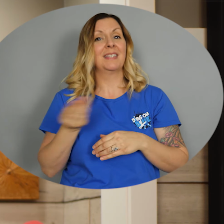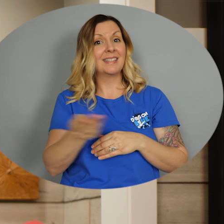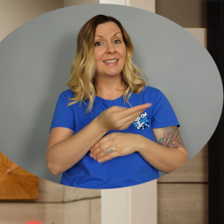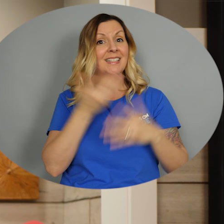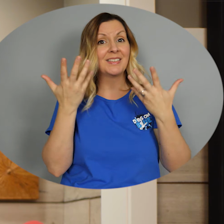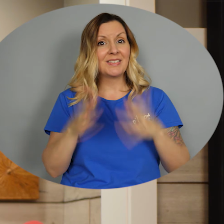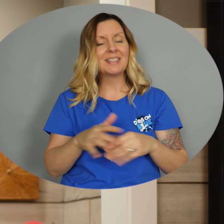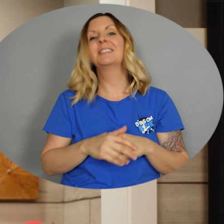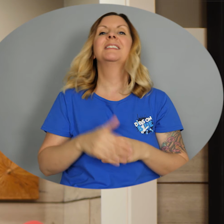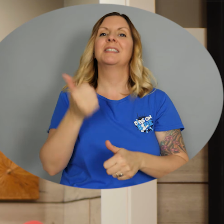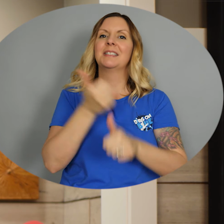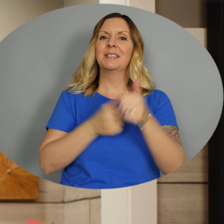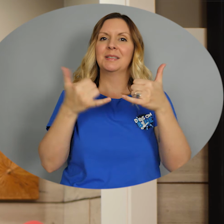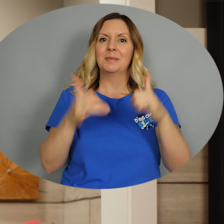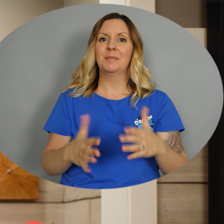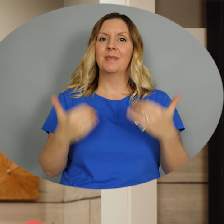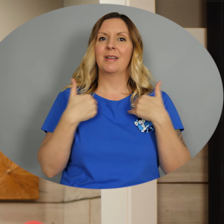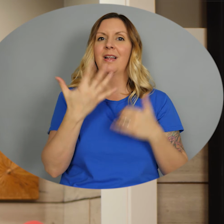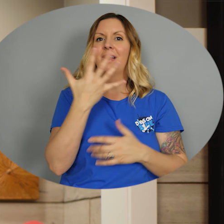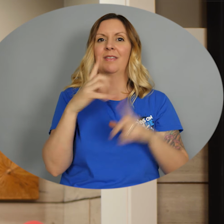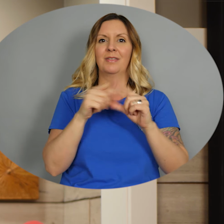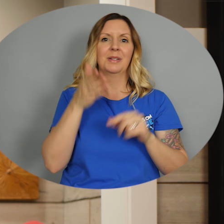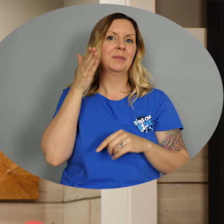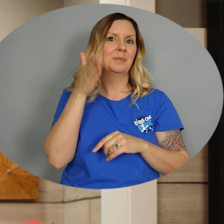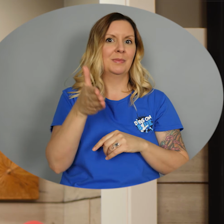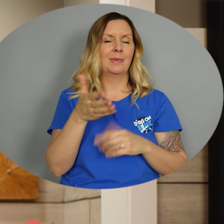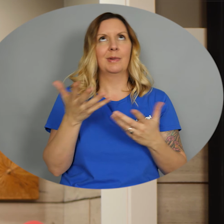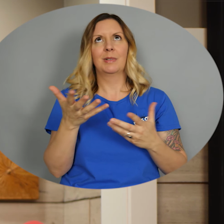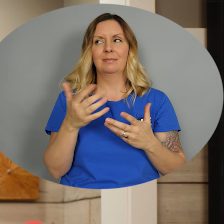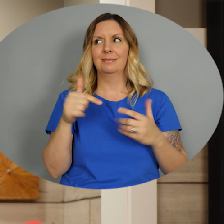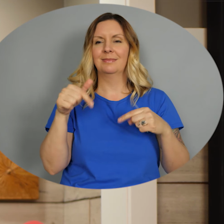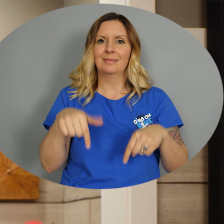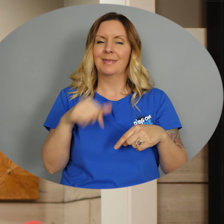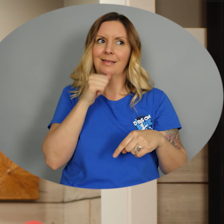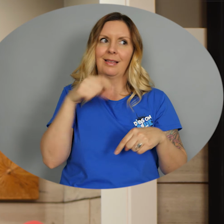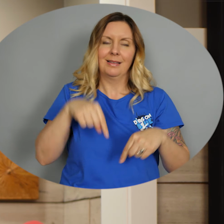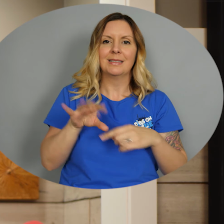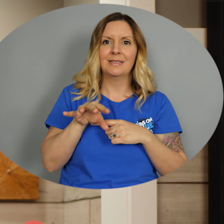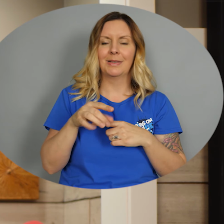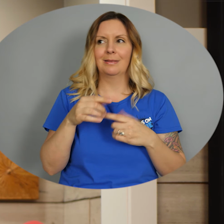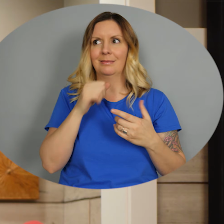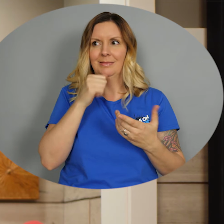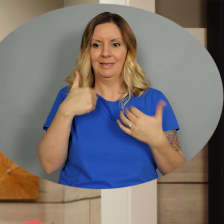And when this step is done, each player will now have 5 cards in front of themself, which